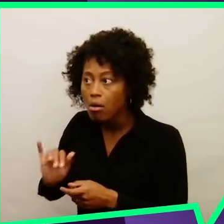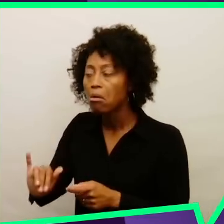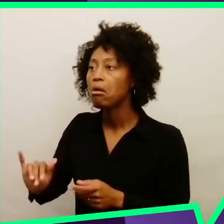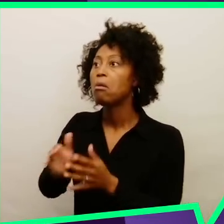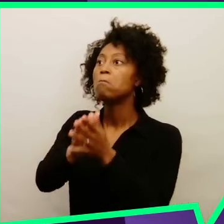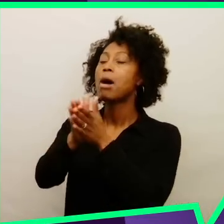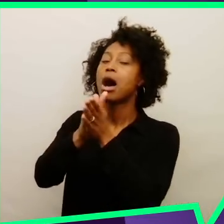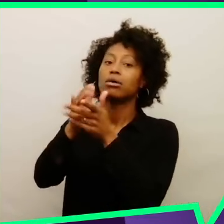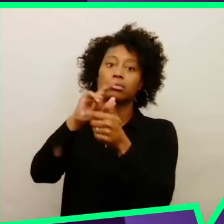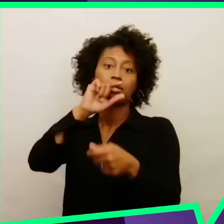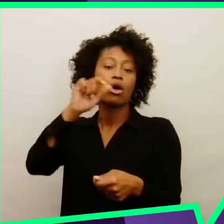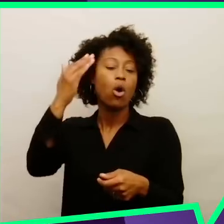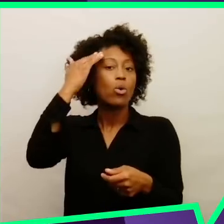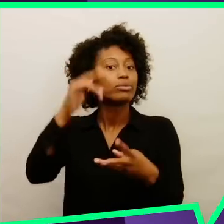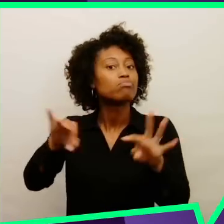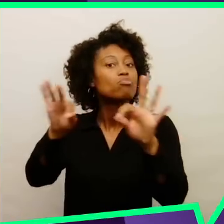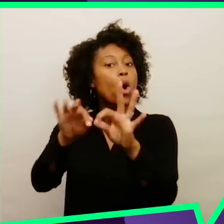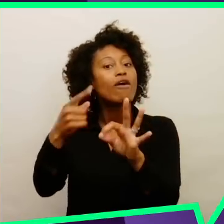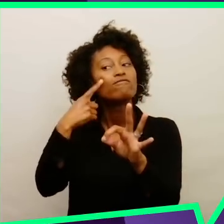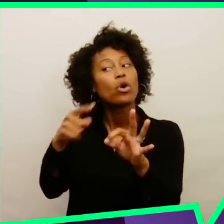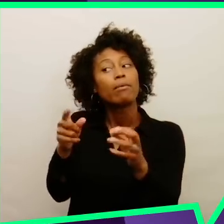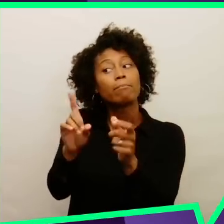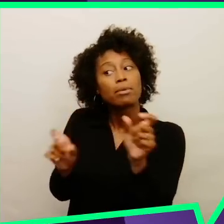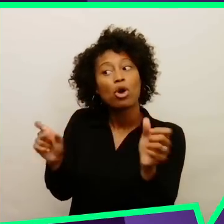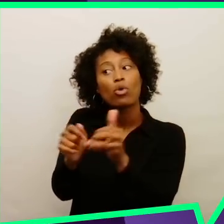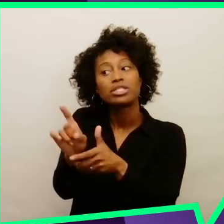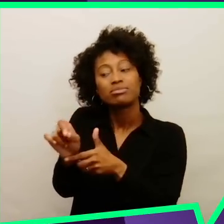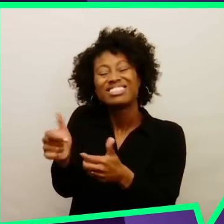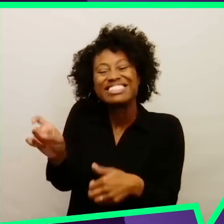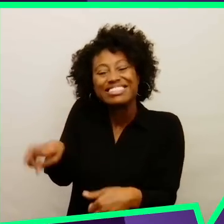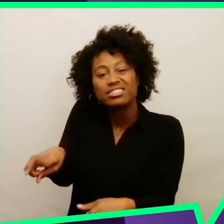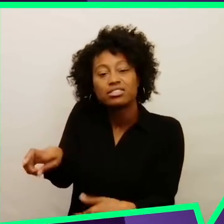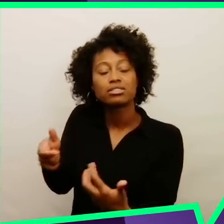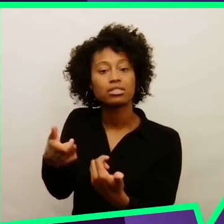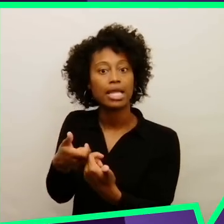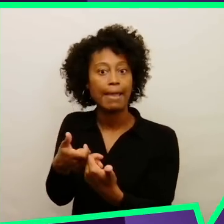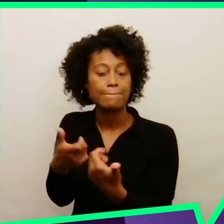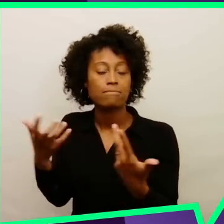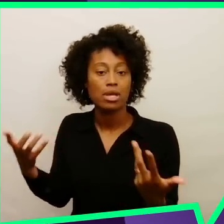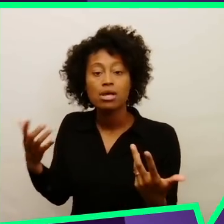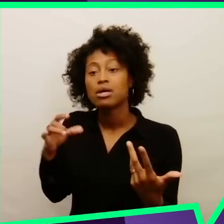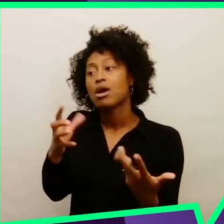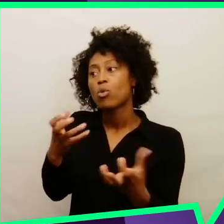And he got me into that when I was a little high schooler. And I've just really been passionate about it ever since.